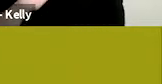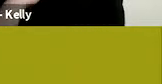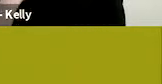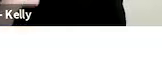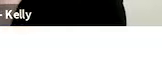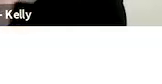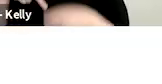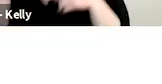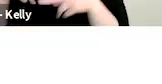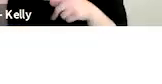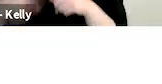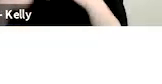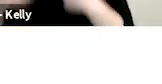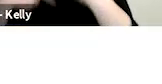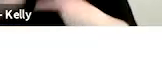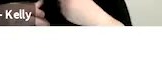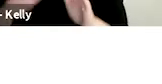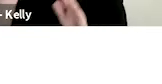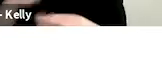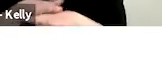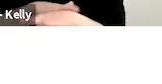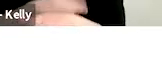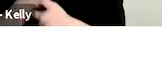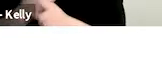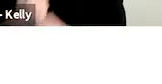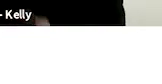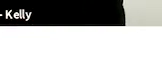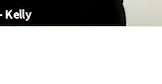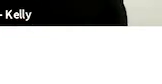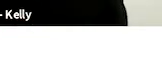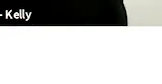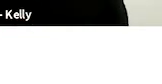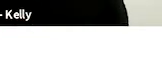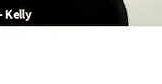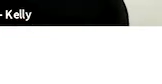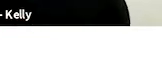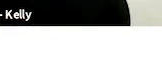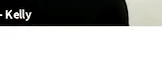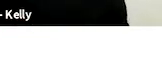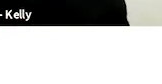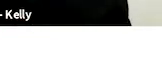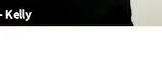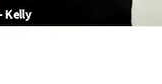Yes. So just slow it down. Thank you. LYNSEY: All right. So most of you, if not all of